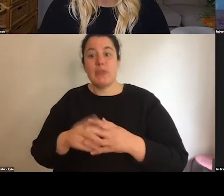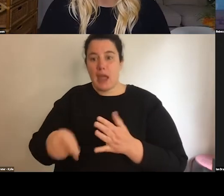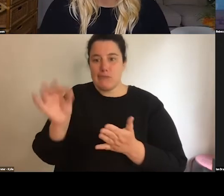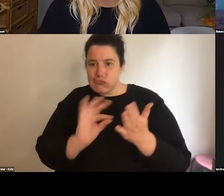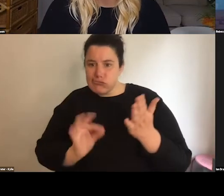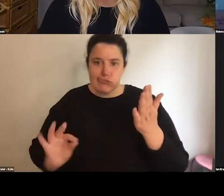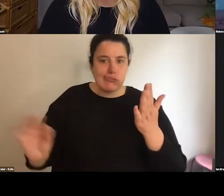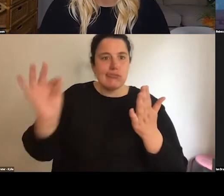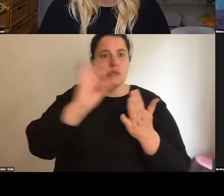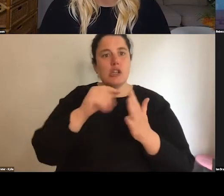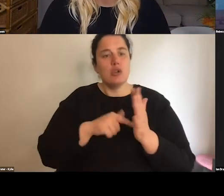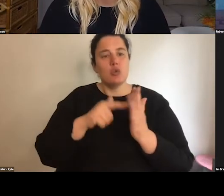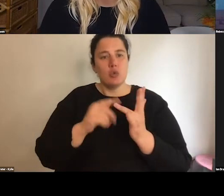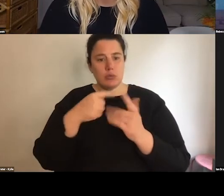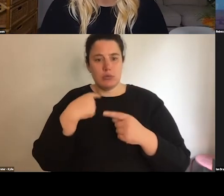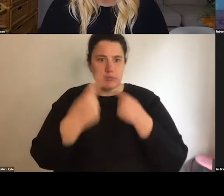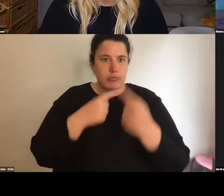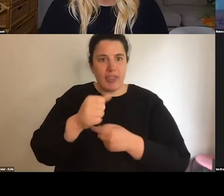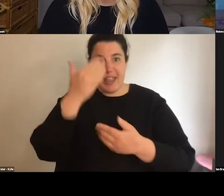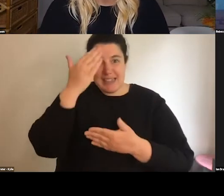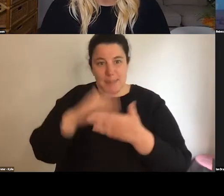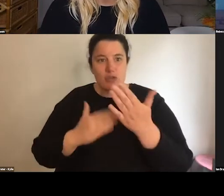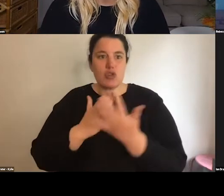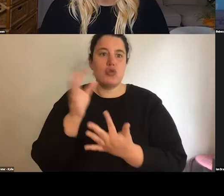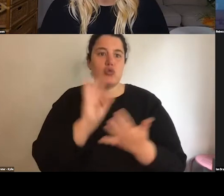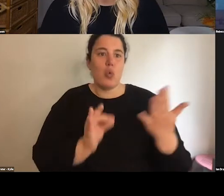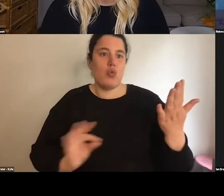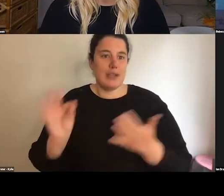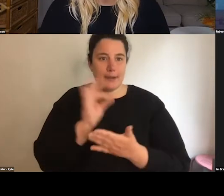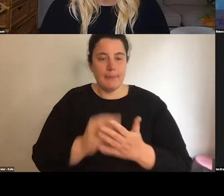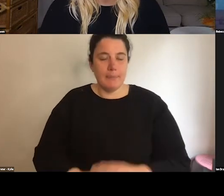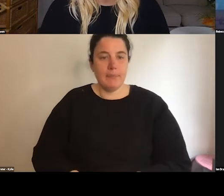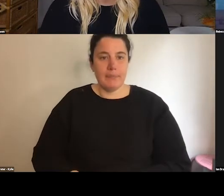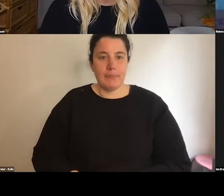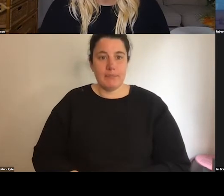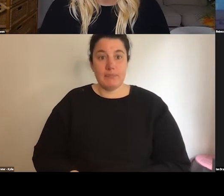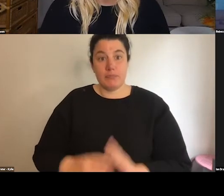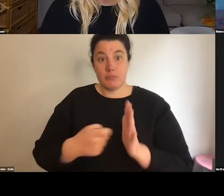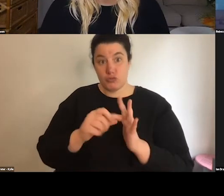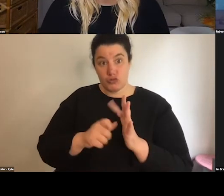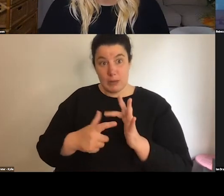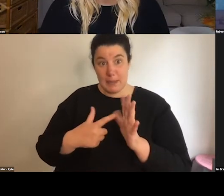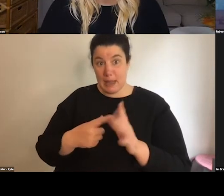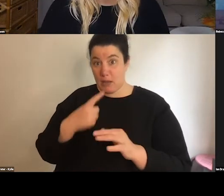to document their experiences through drawing. Have you heard any kind of responses